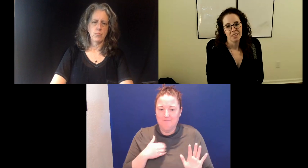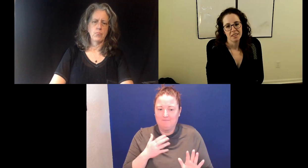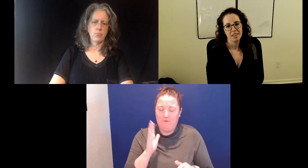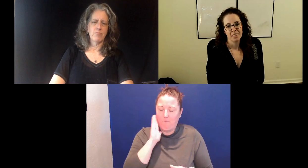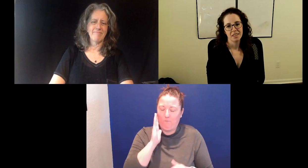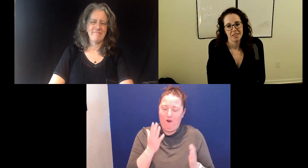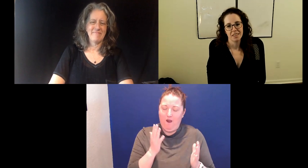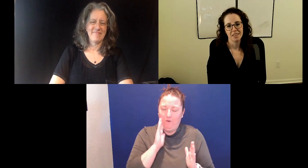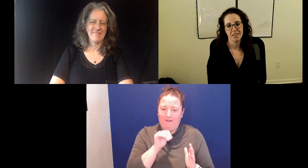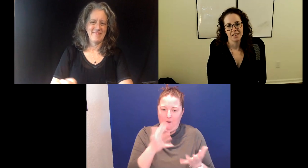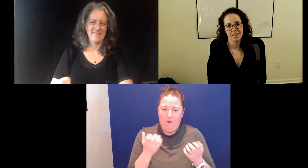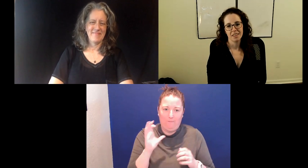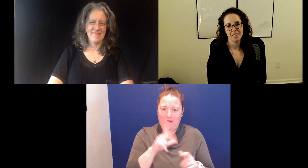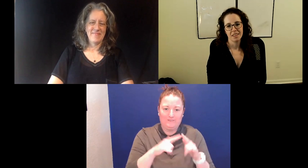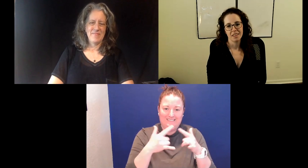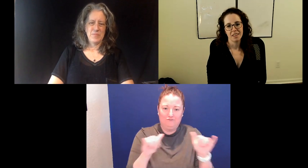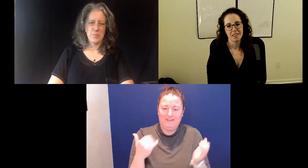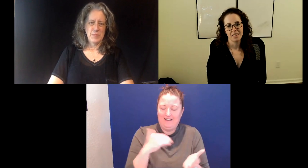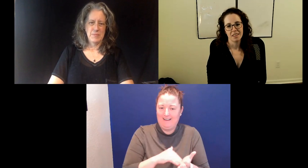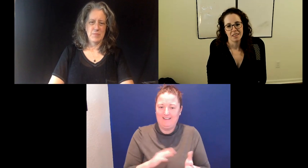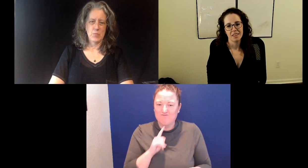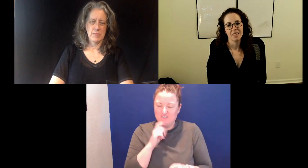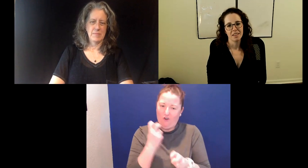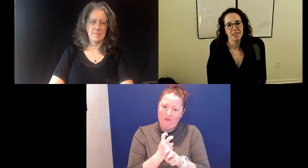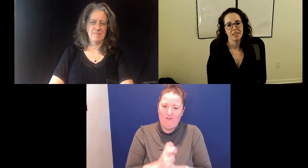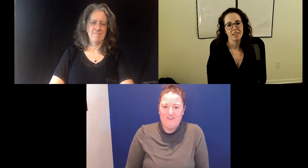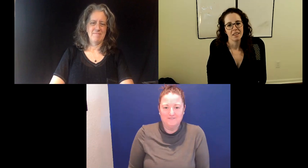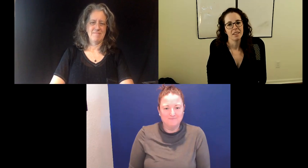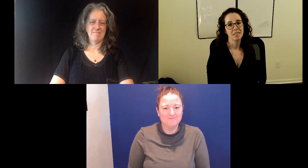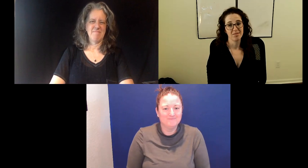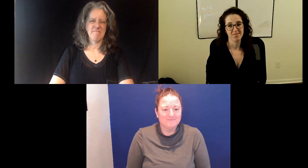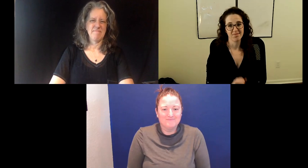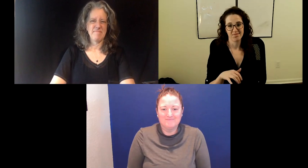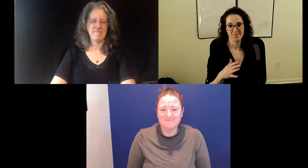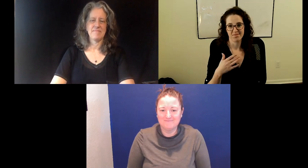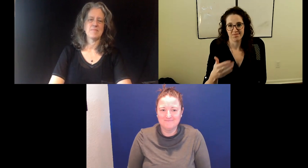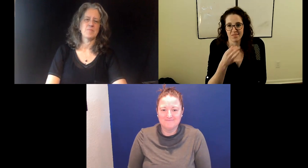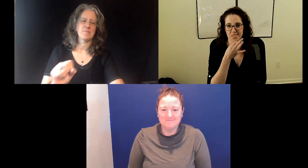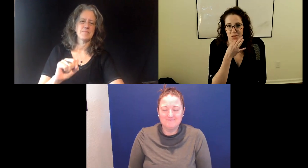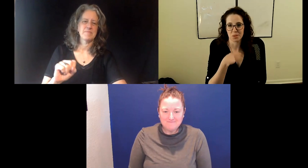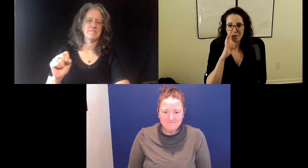interpreters and whatnot so i it's not it's it's not something i can do synchronous usually without